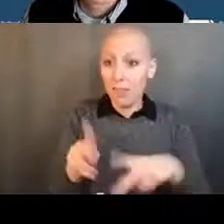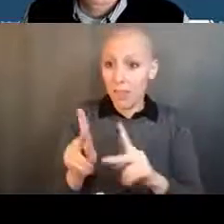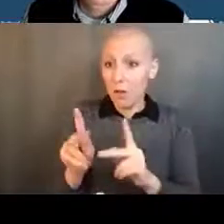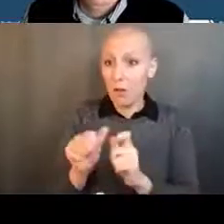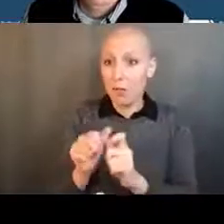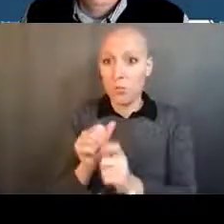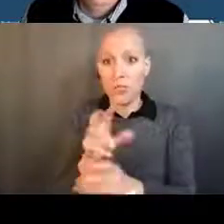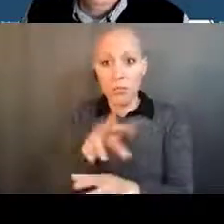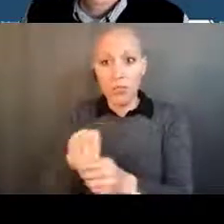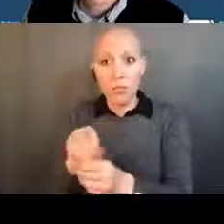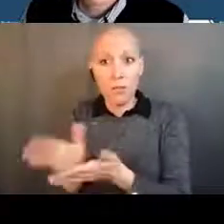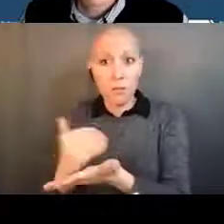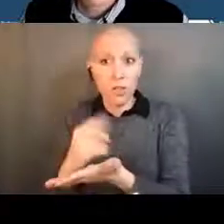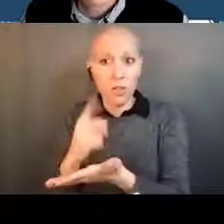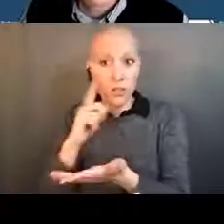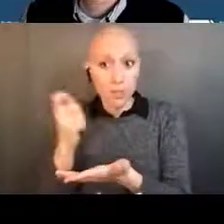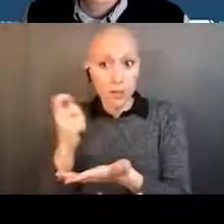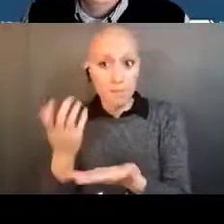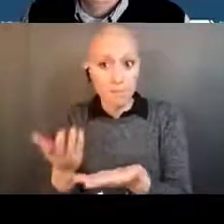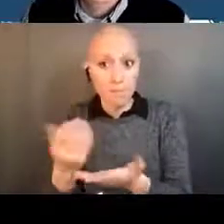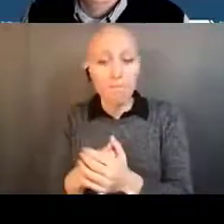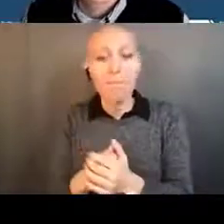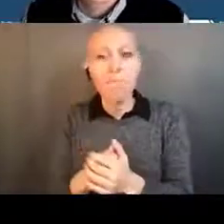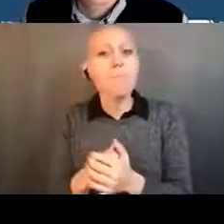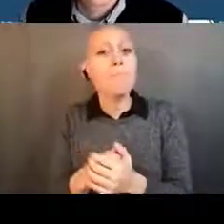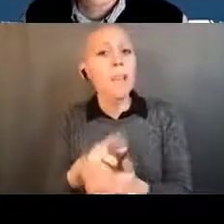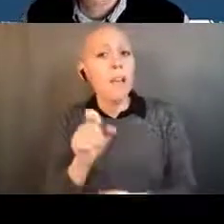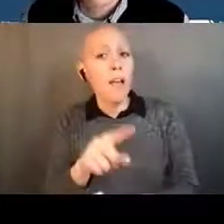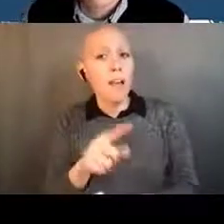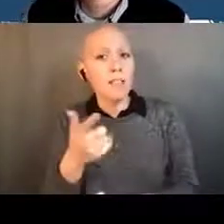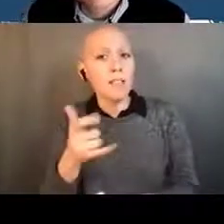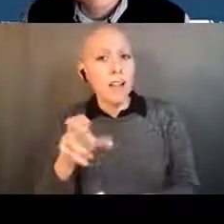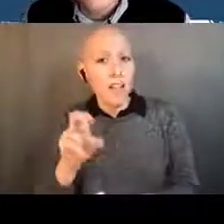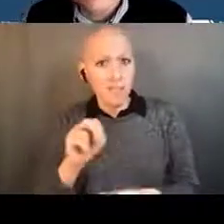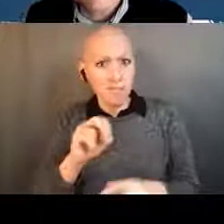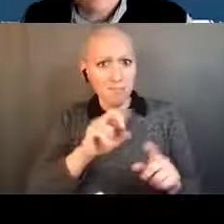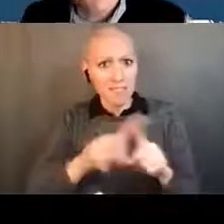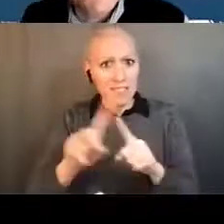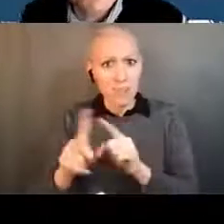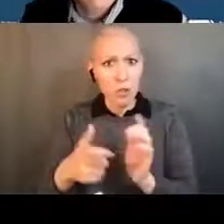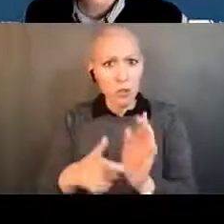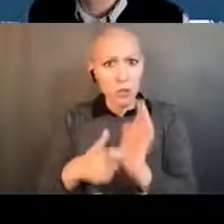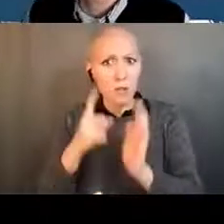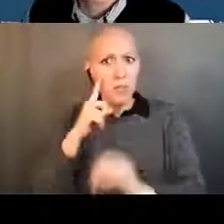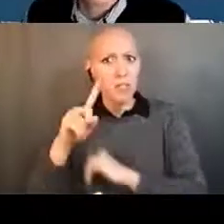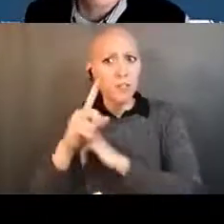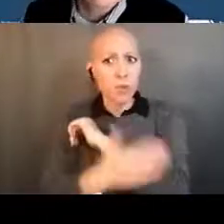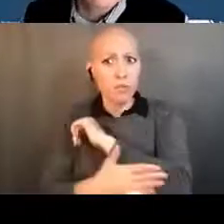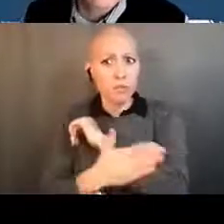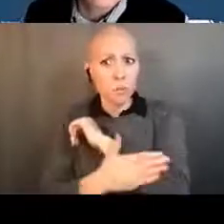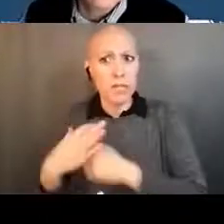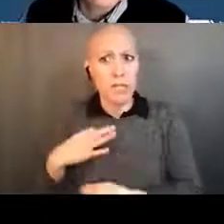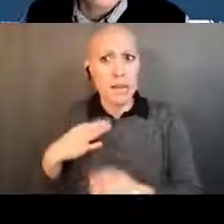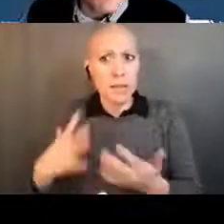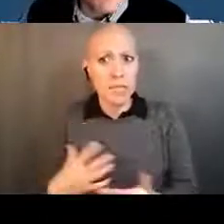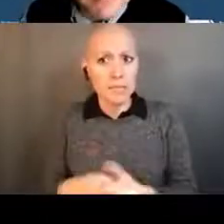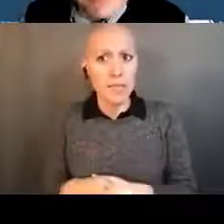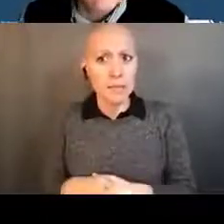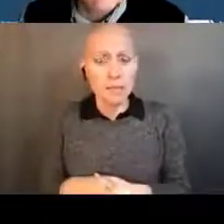So Glen, do international applicants have different requirements? Glen McGugan: Yeah, that's another great question and one that we get quite often.